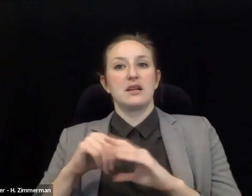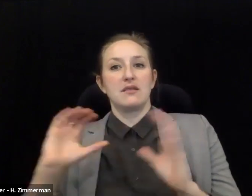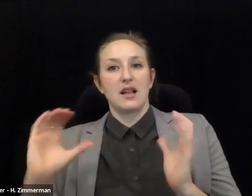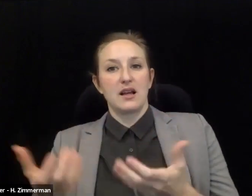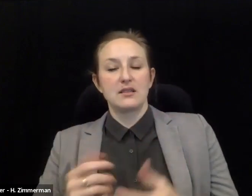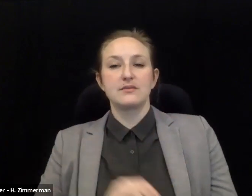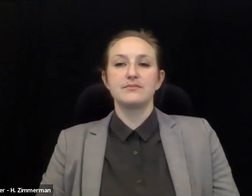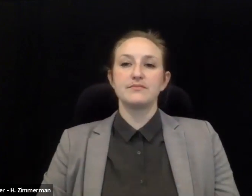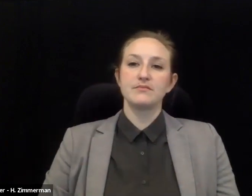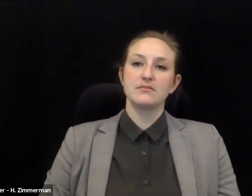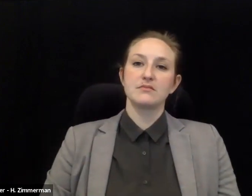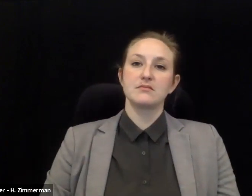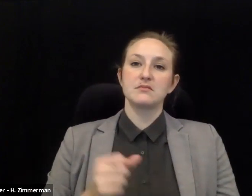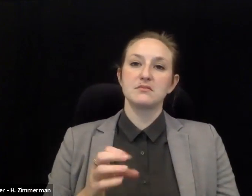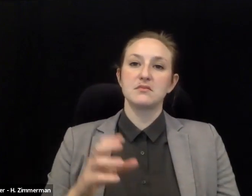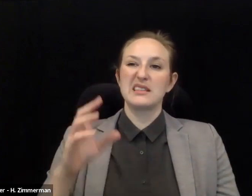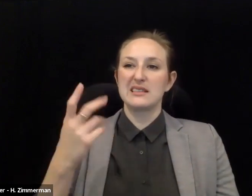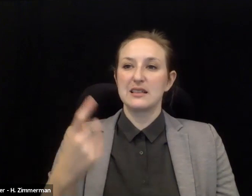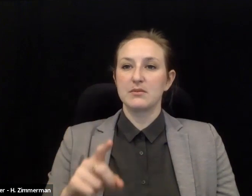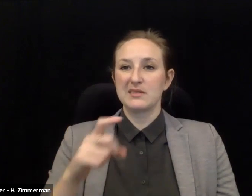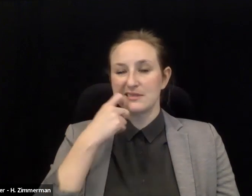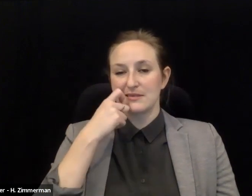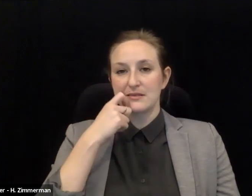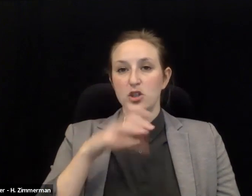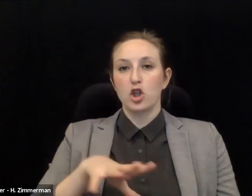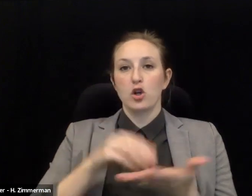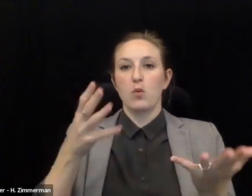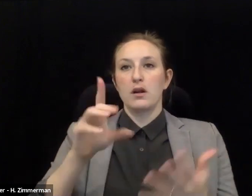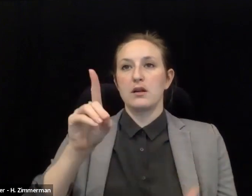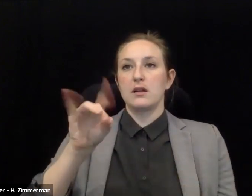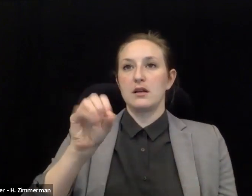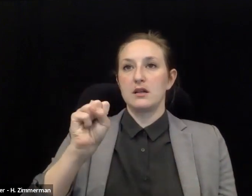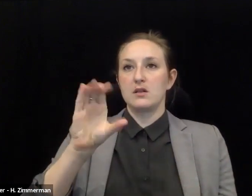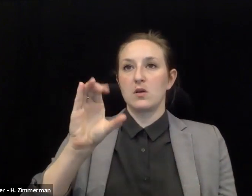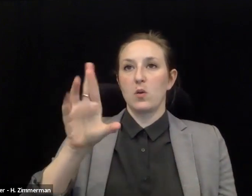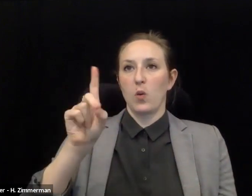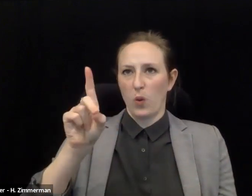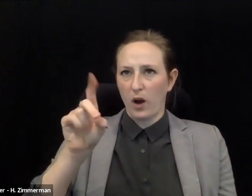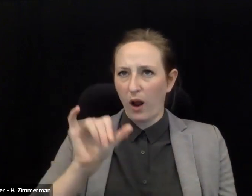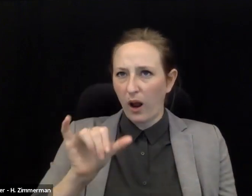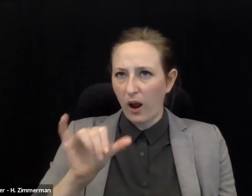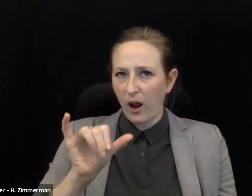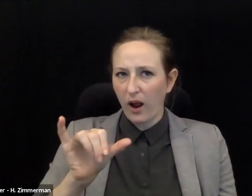I just learned what discord is this year, which I feel like is coming up